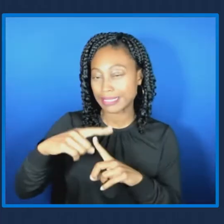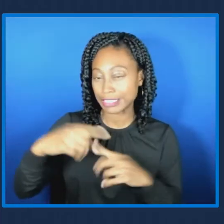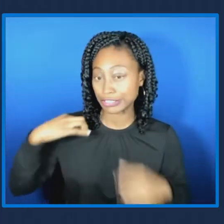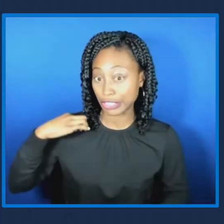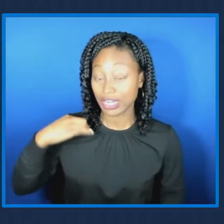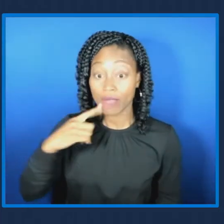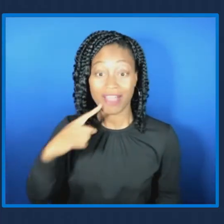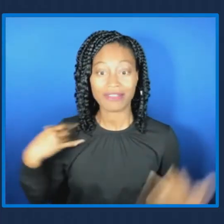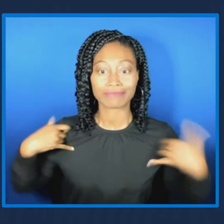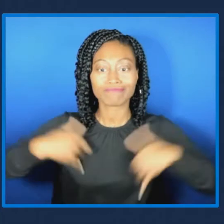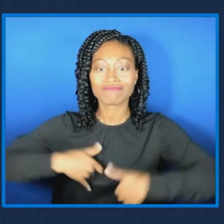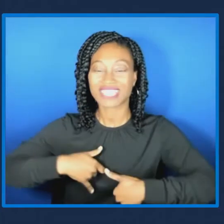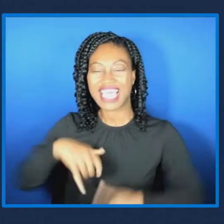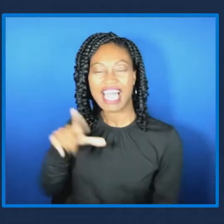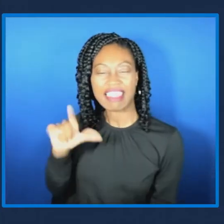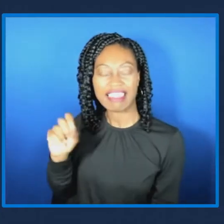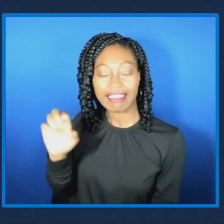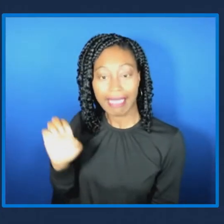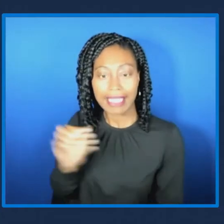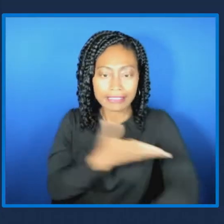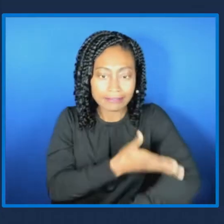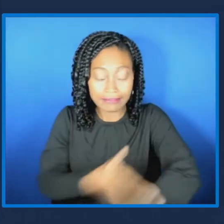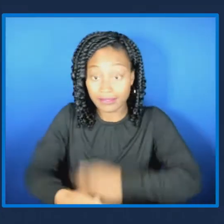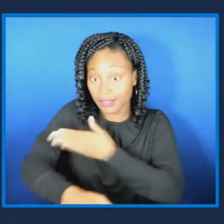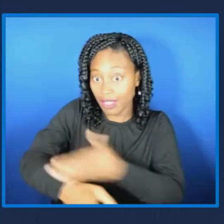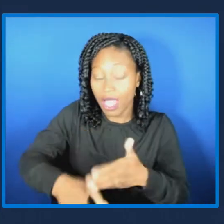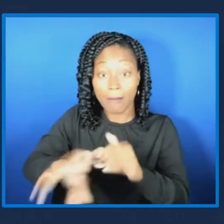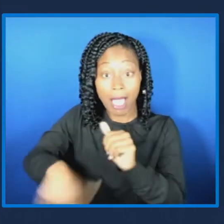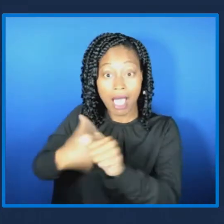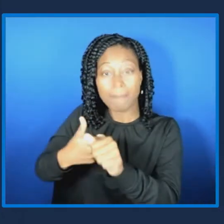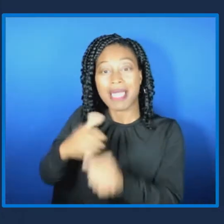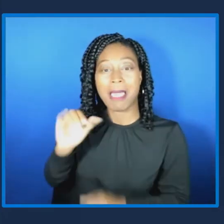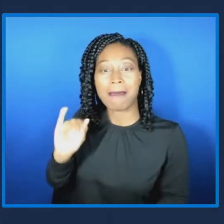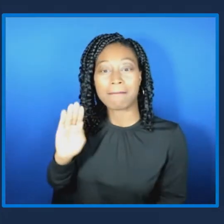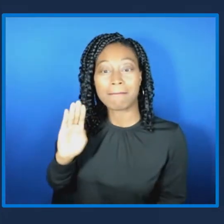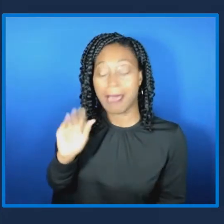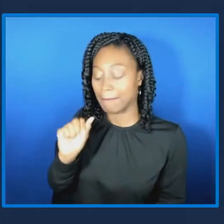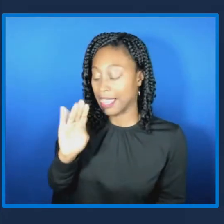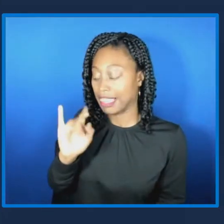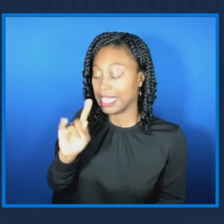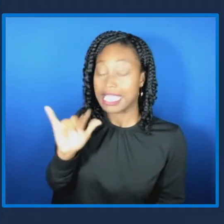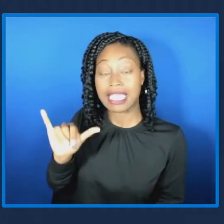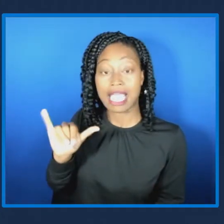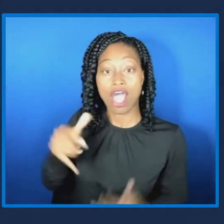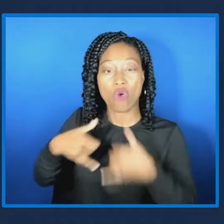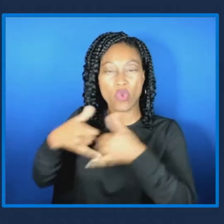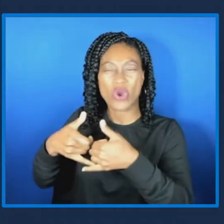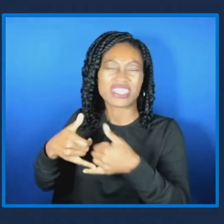And behind me, there are some ability awards which are glass globes that are various colors.